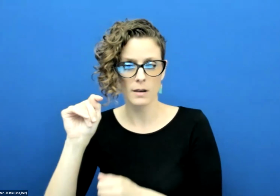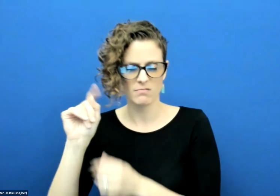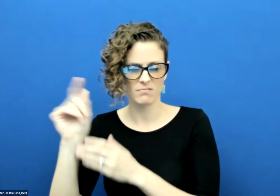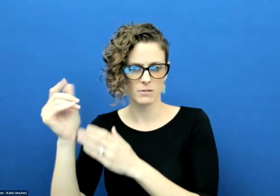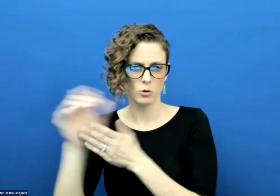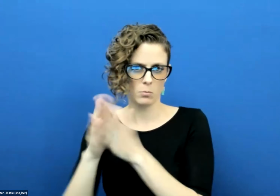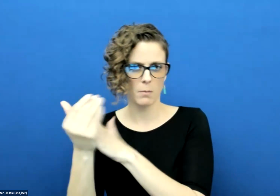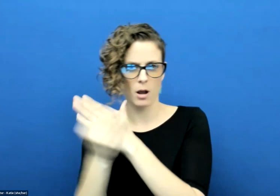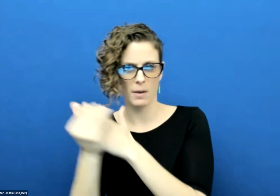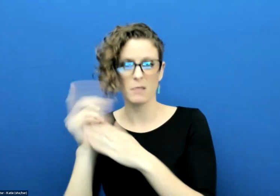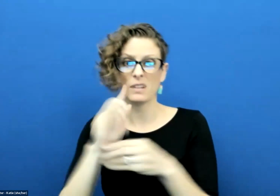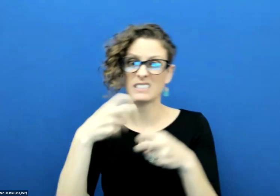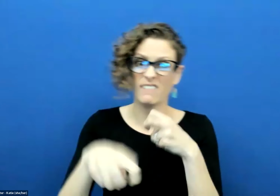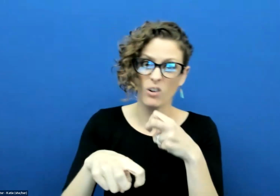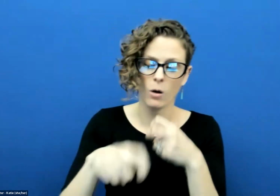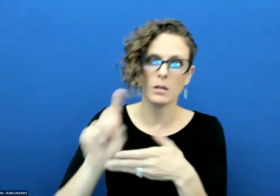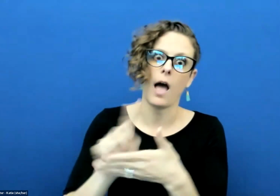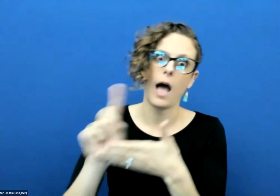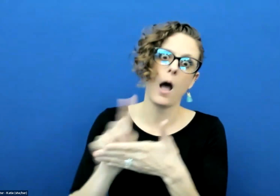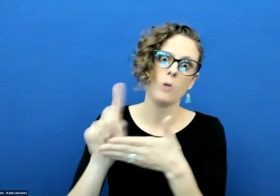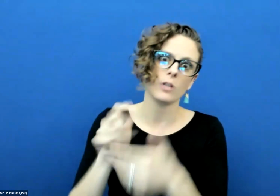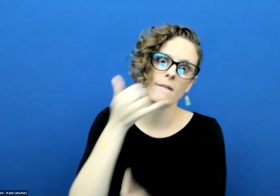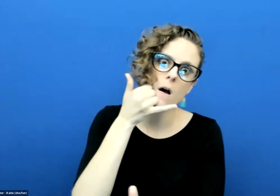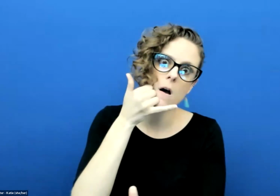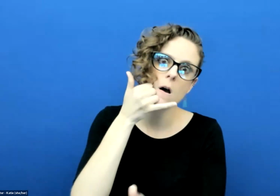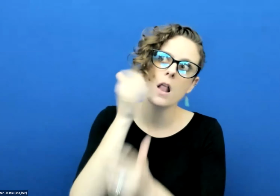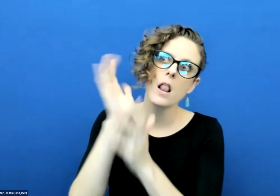very difficult you have to spend hours on the phone with people and trying to justify your